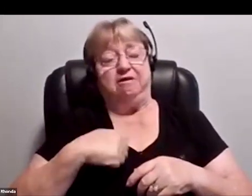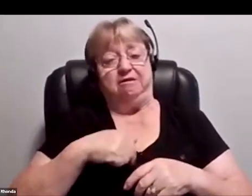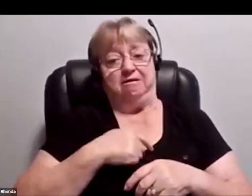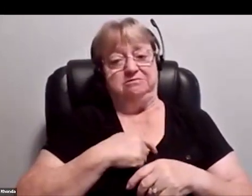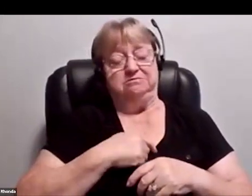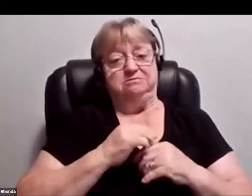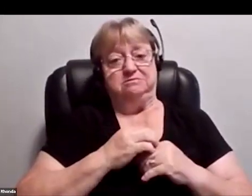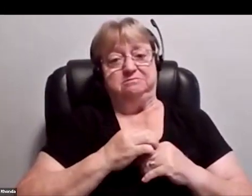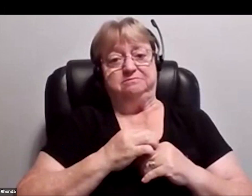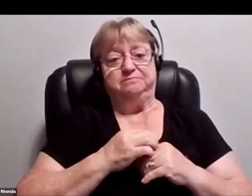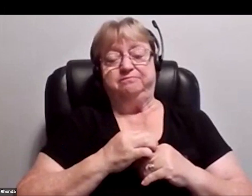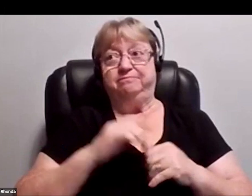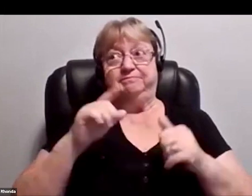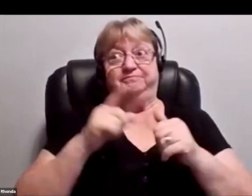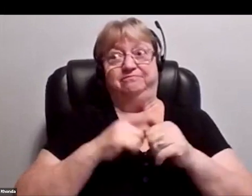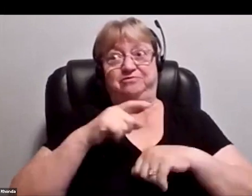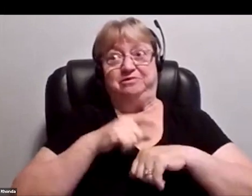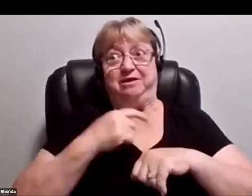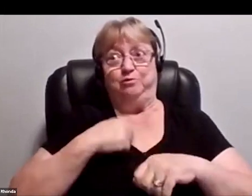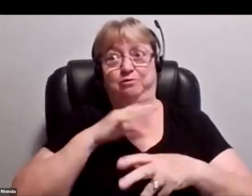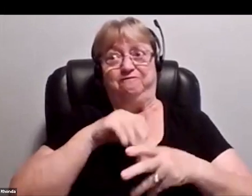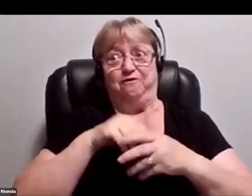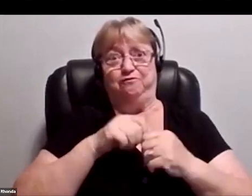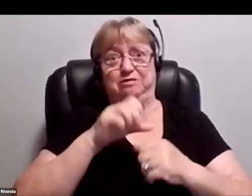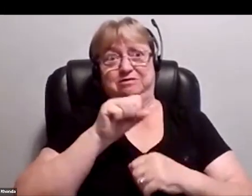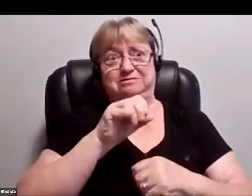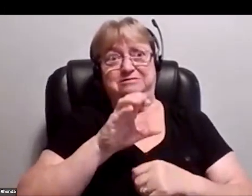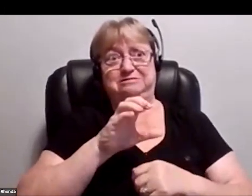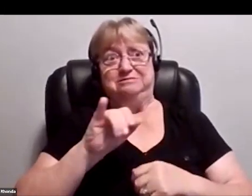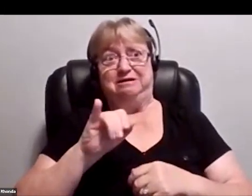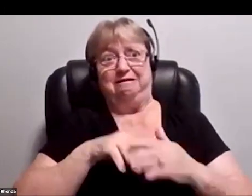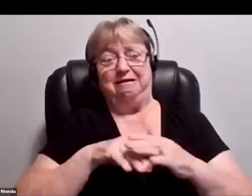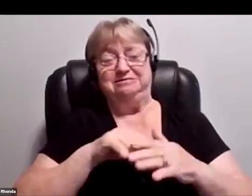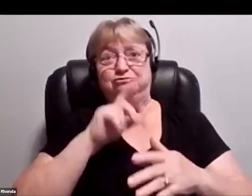This is the first time we're involved with SciAccess, and it's very exciting to be here.